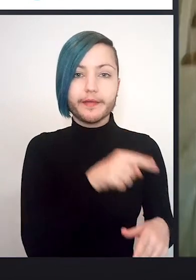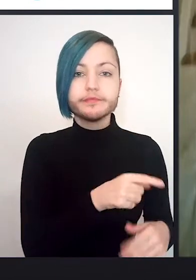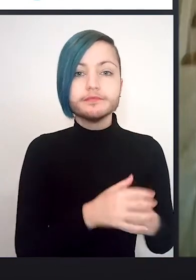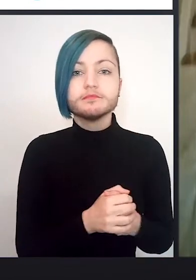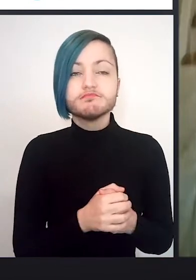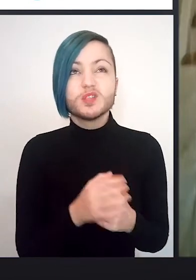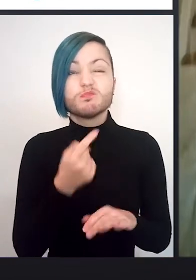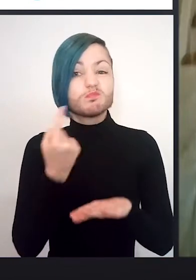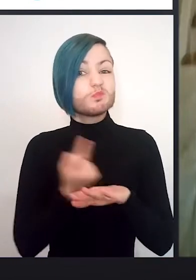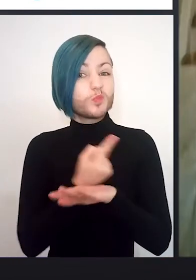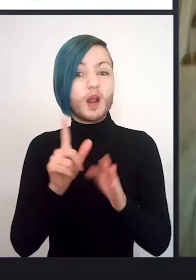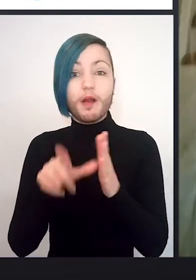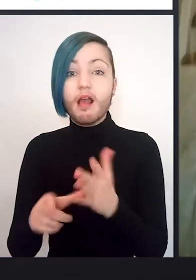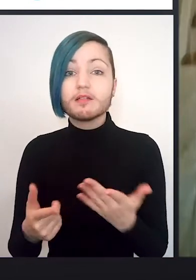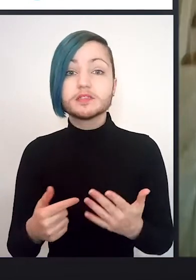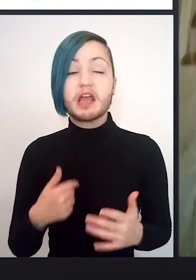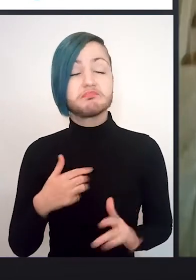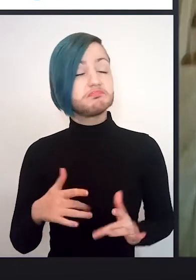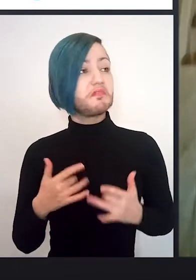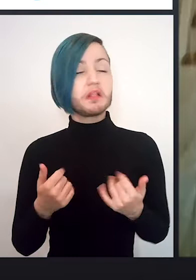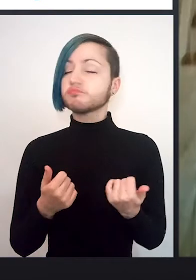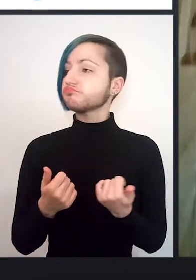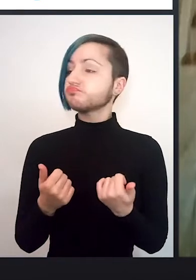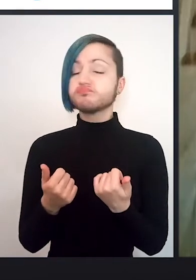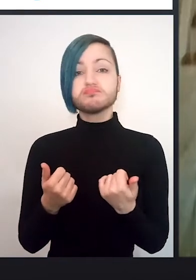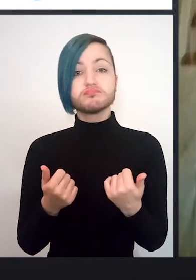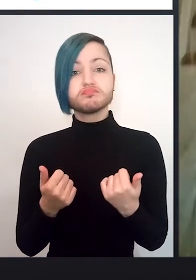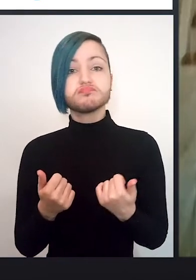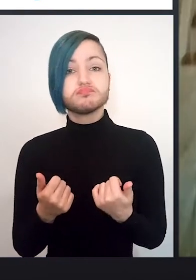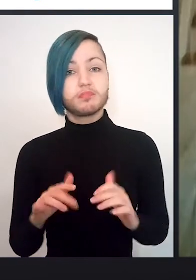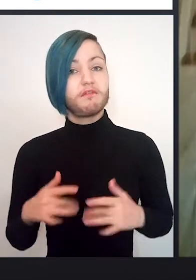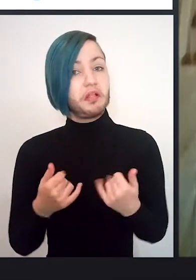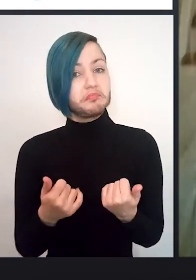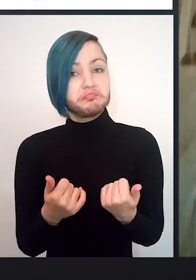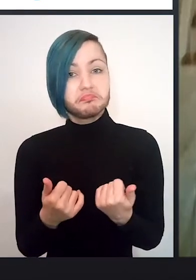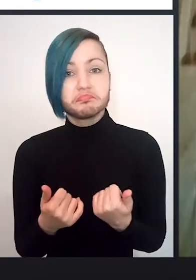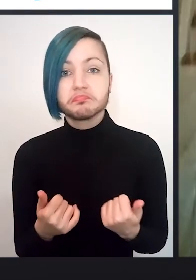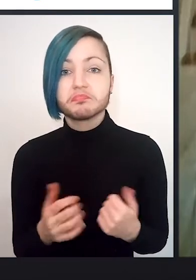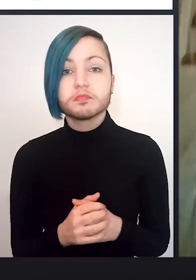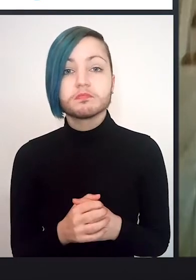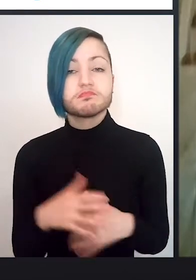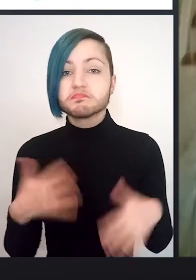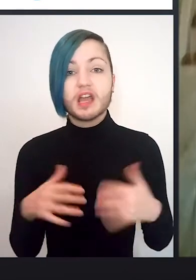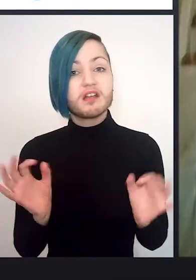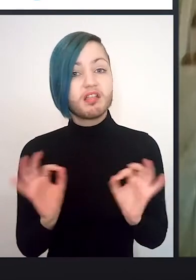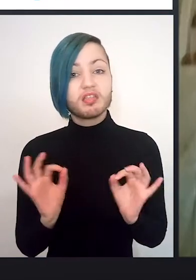Within like and hour I was thinking " Oh this is okay, I'm not in pain,